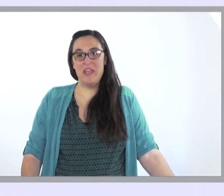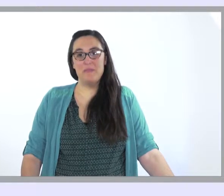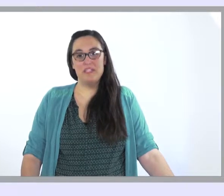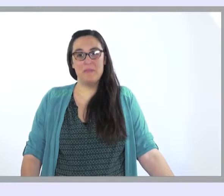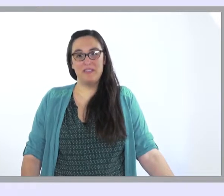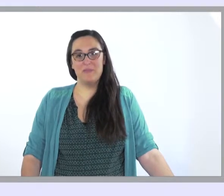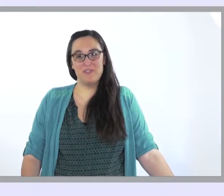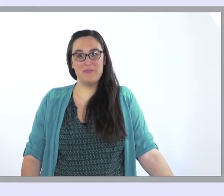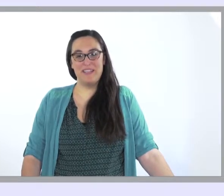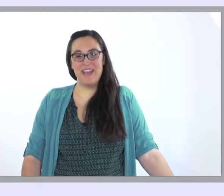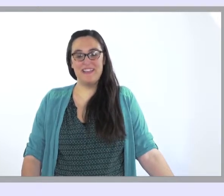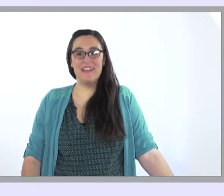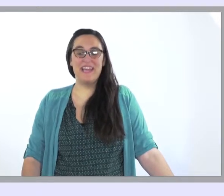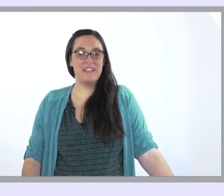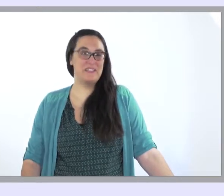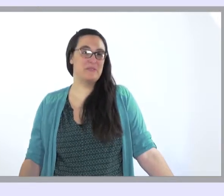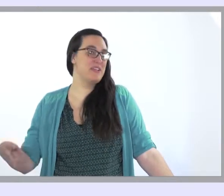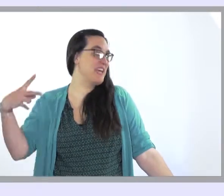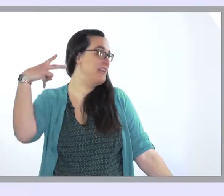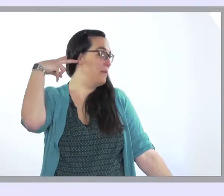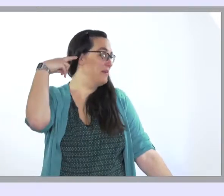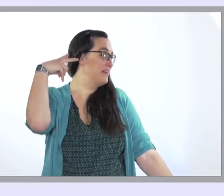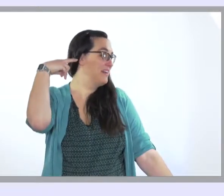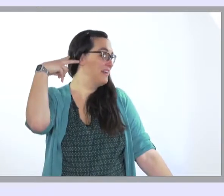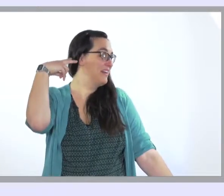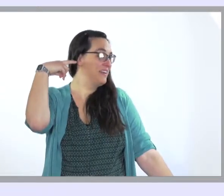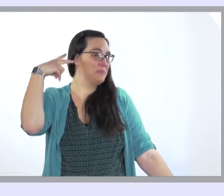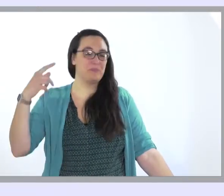My name is Marta Bosch Baliarda and this is my sign name.